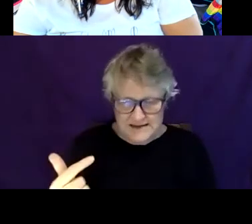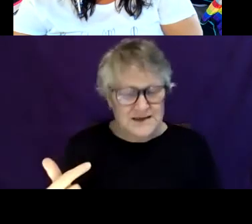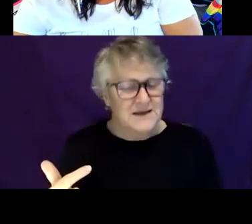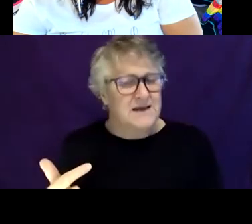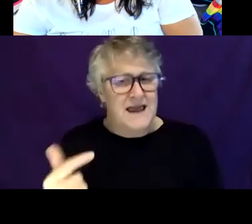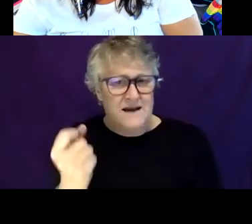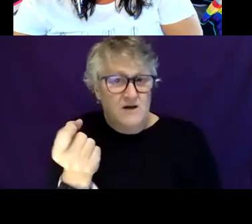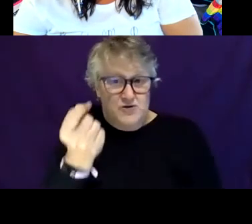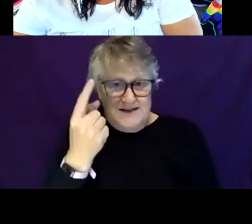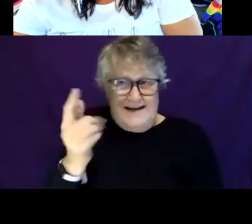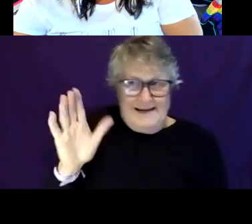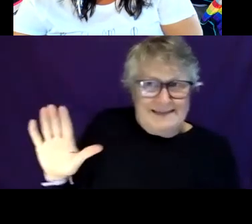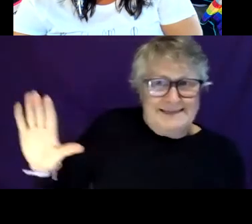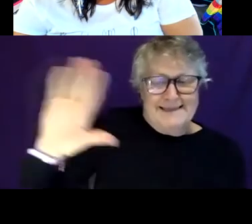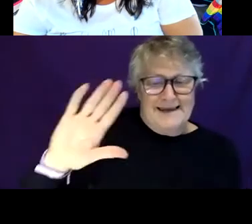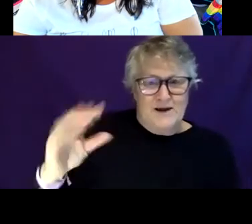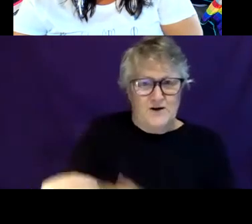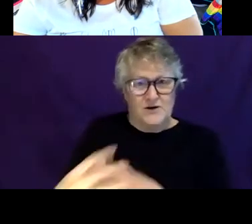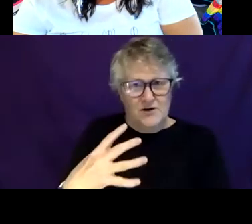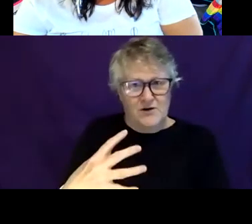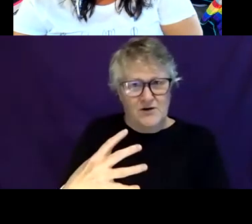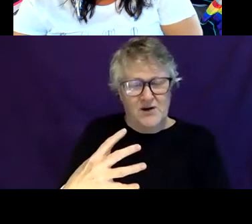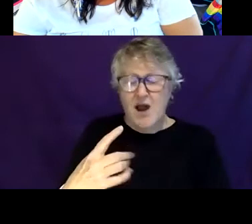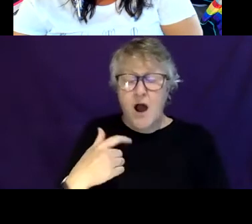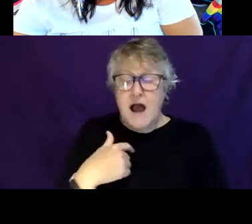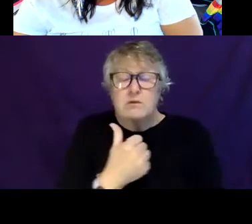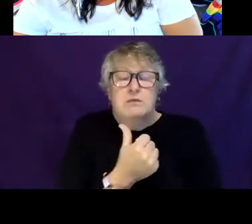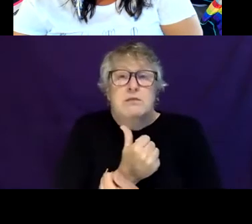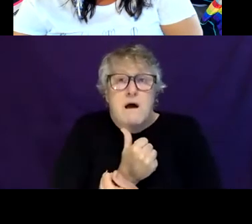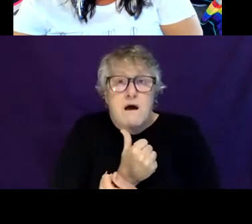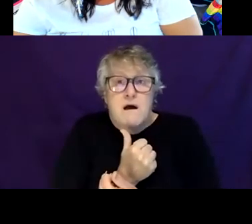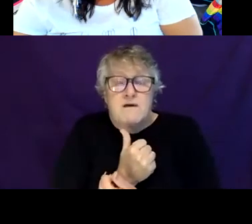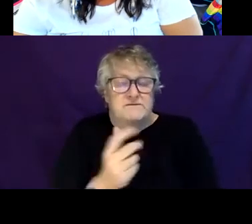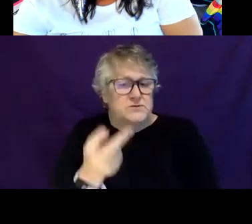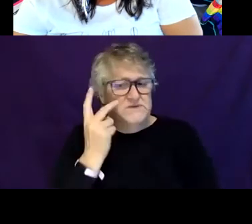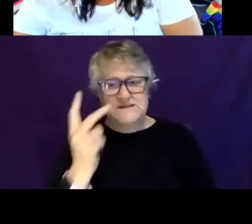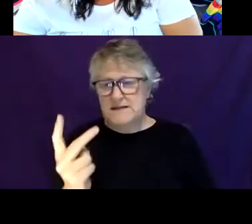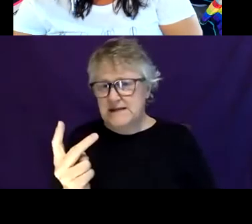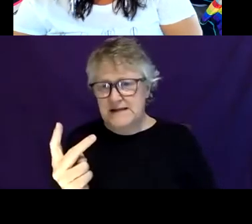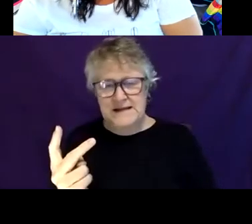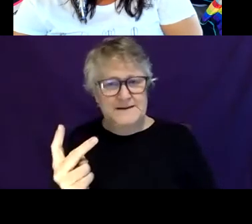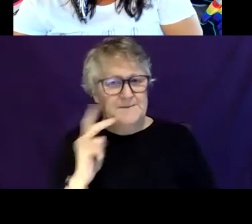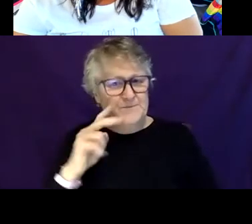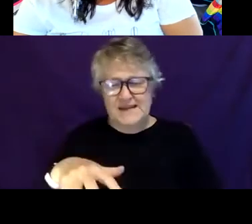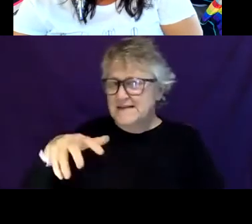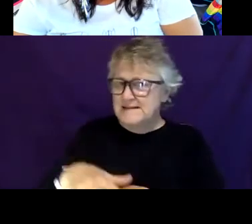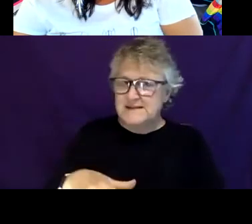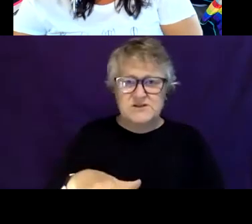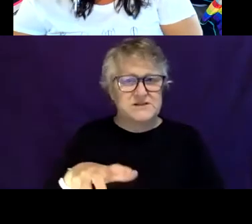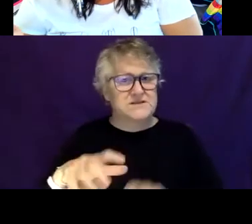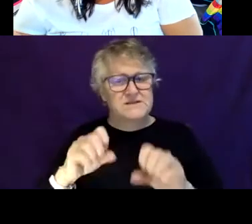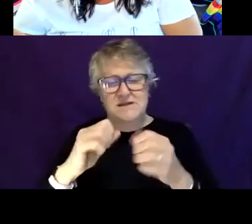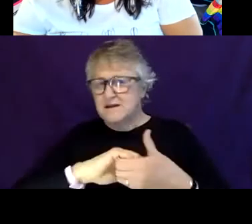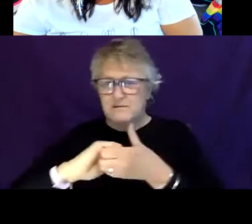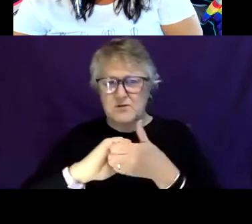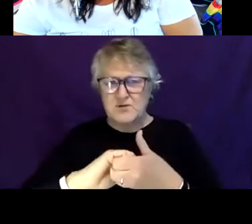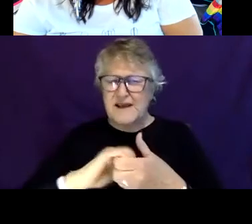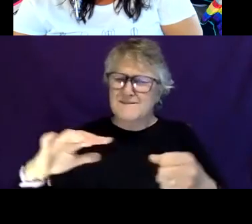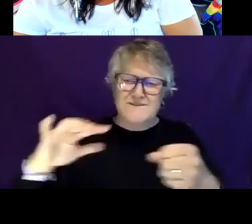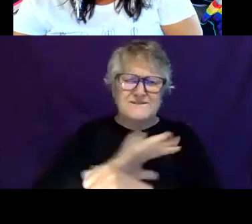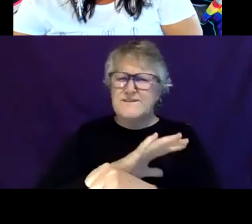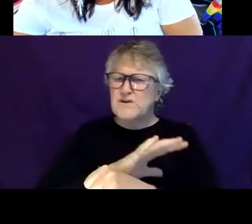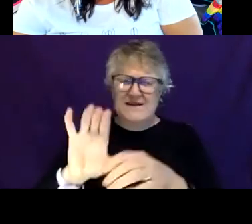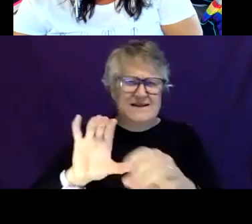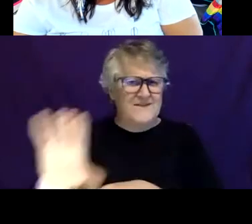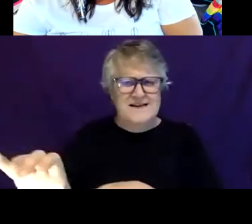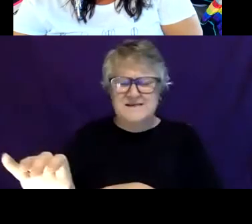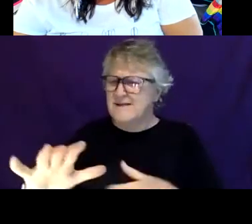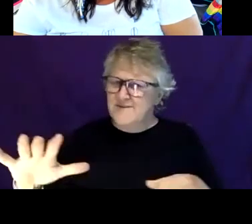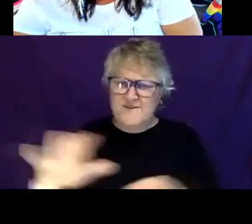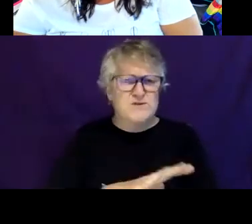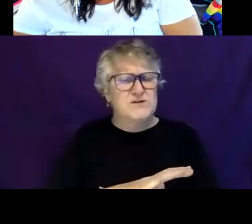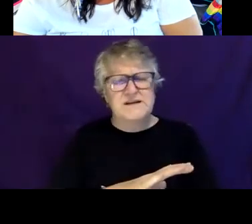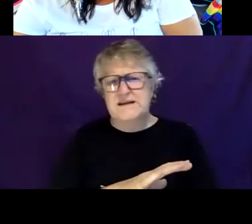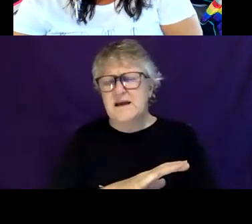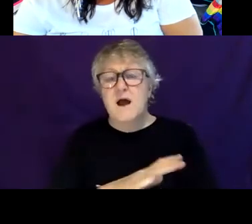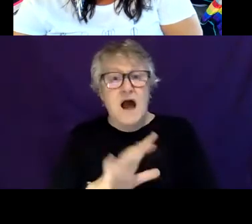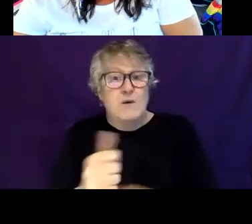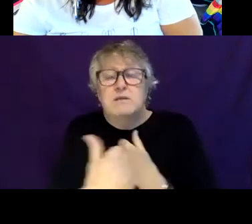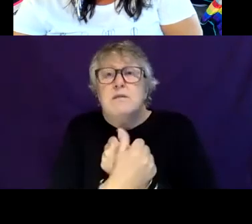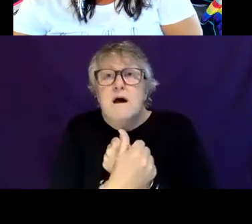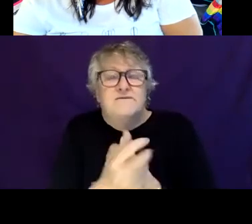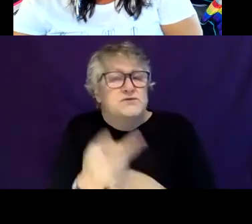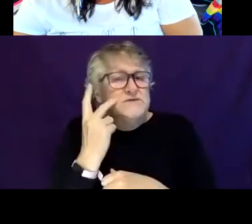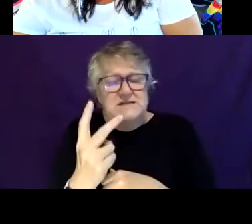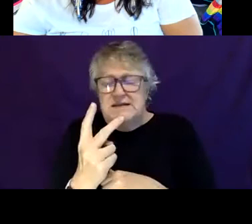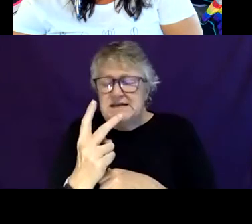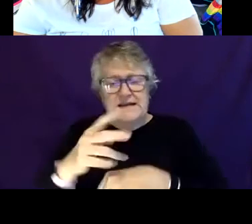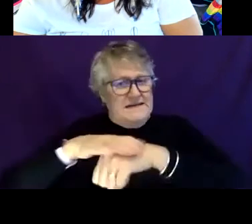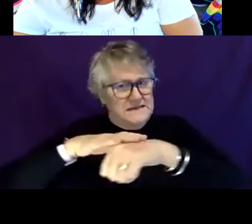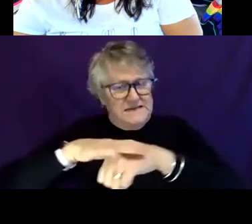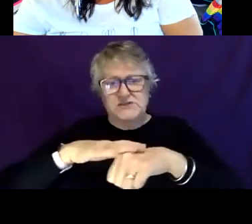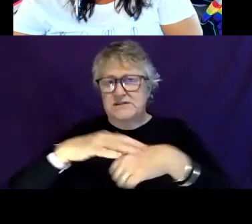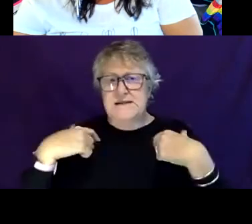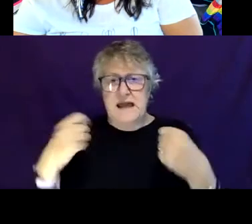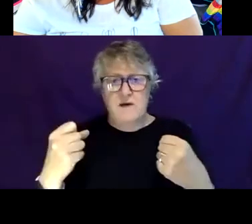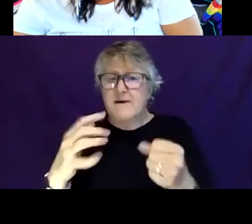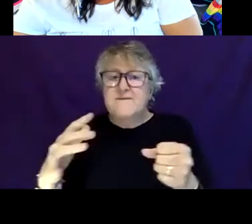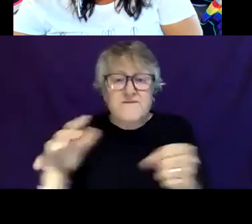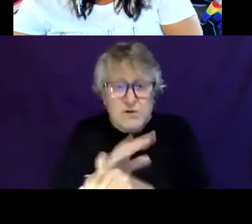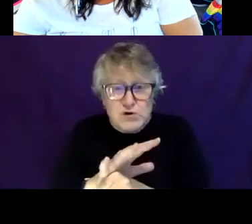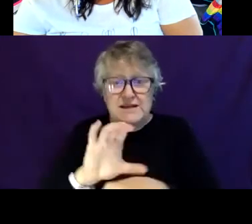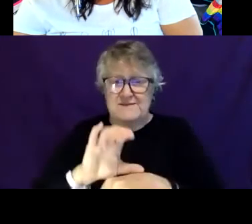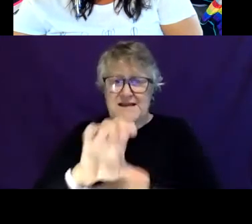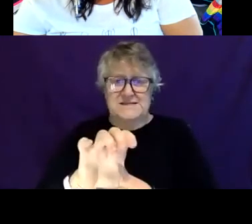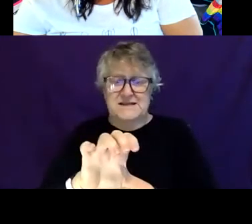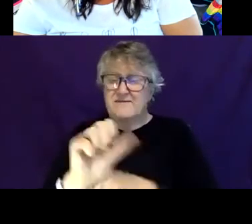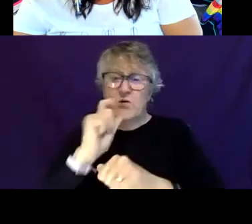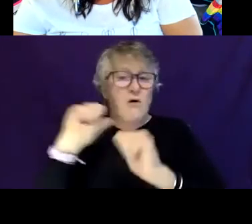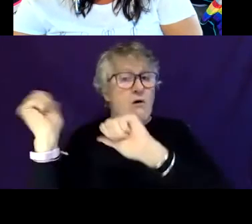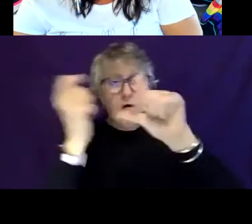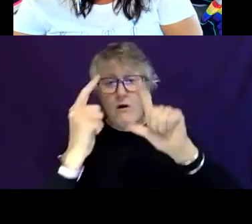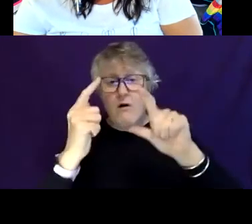I would love to see the Indigenous health concentration be fully implemented, fully invested in. I would love to see Indigenous health be fully invested in at all levels within our state and beyond.